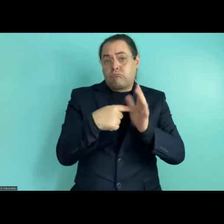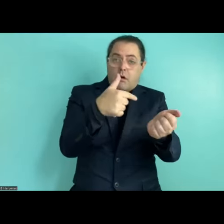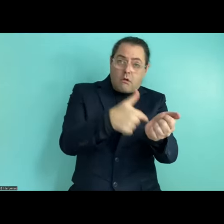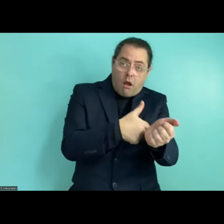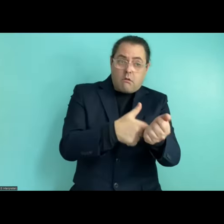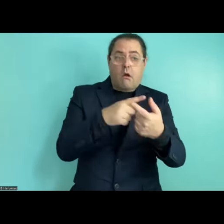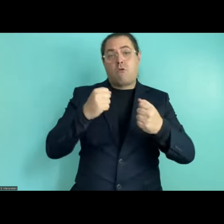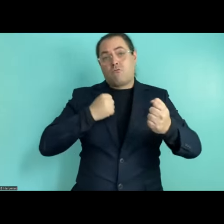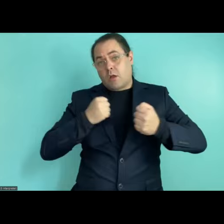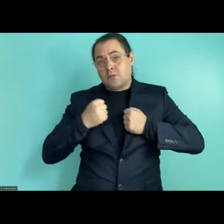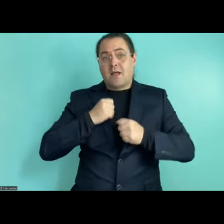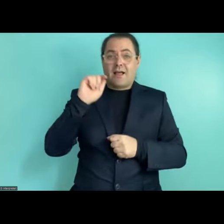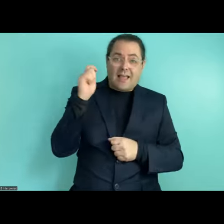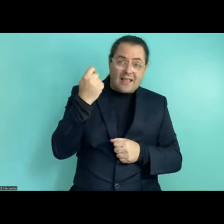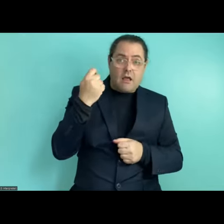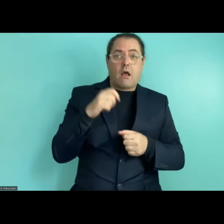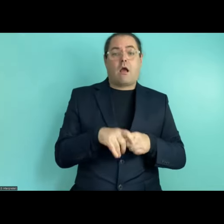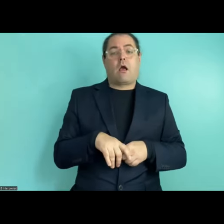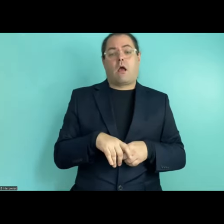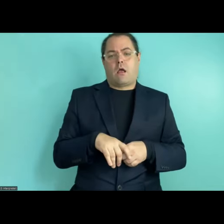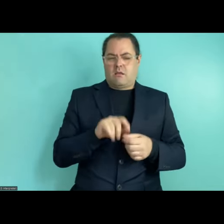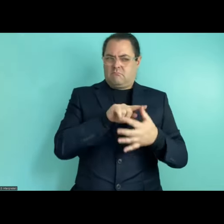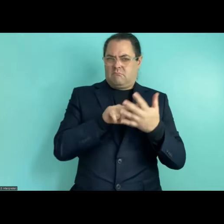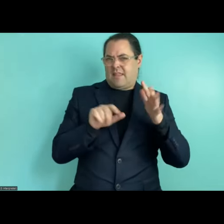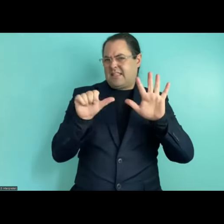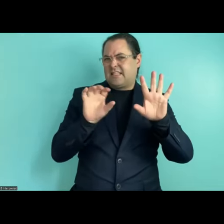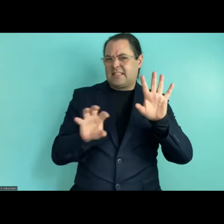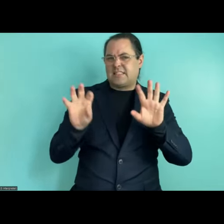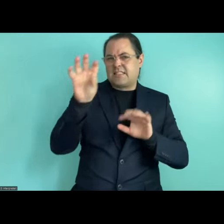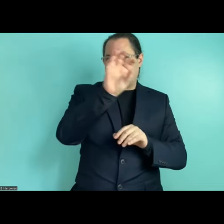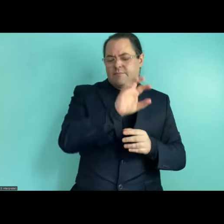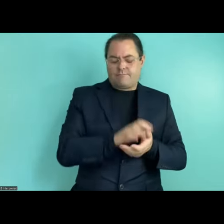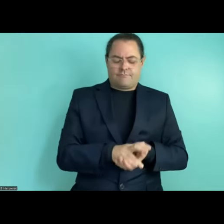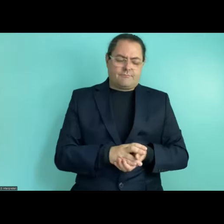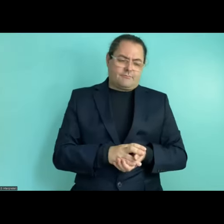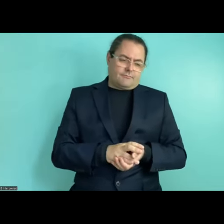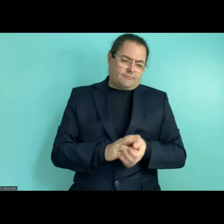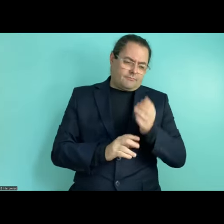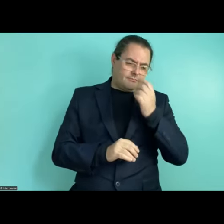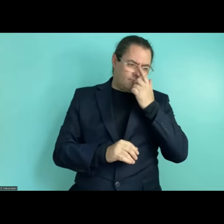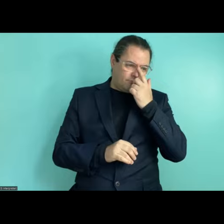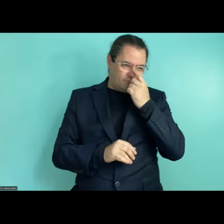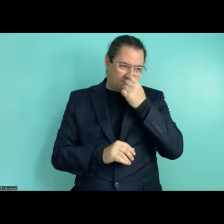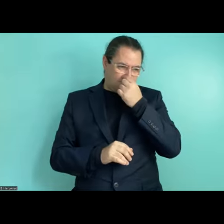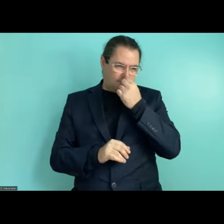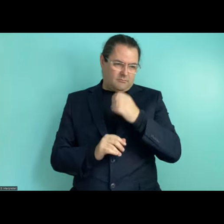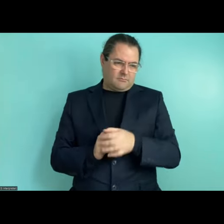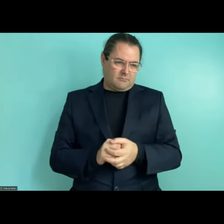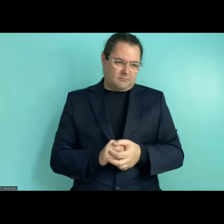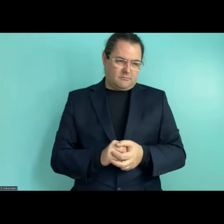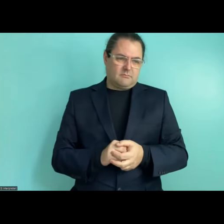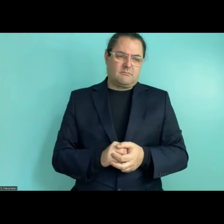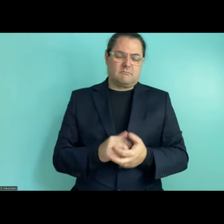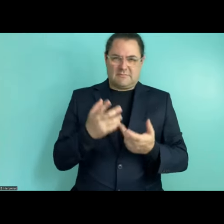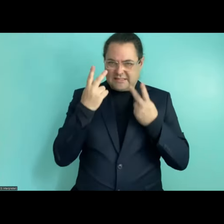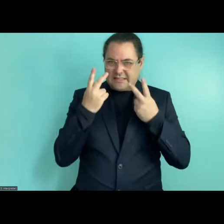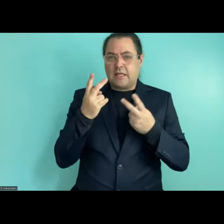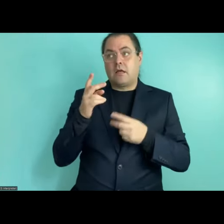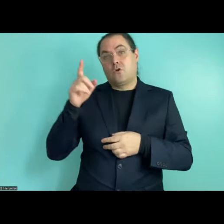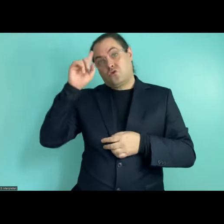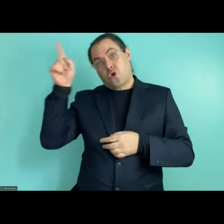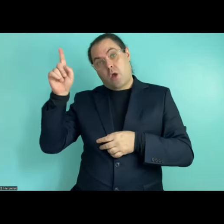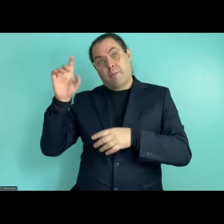King, and six countries in Africa, where businesses German businesses have established training,